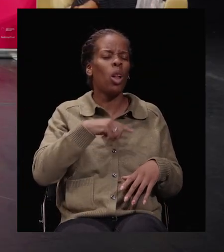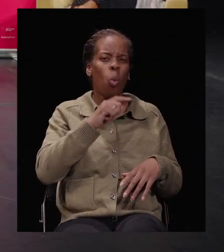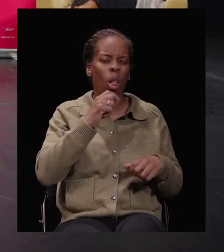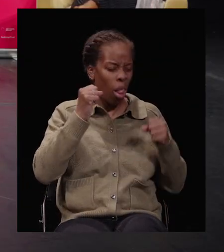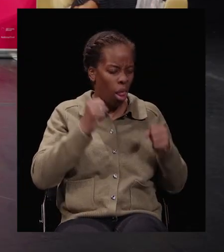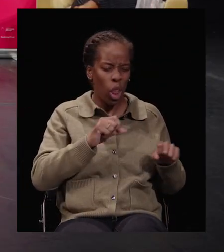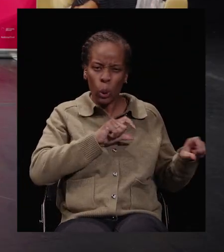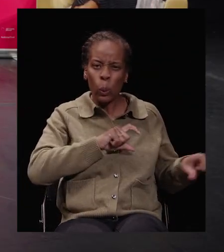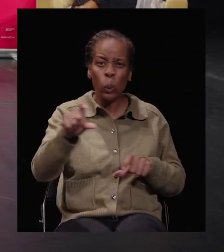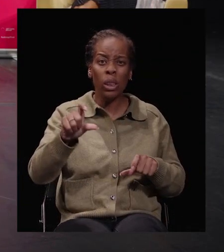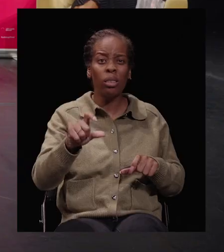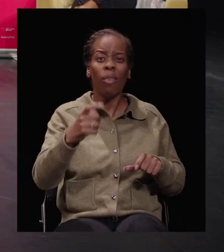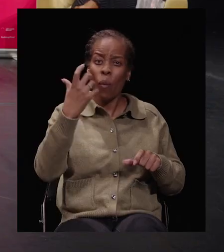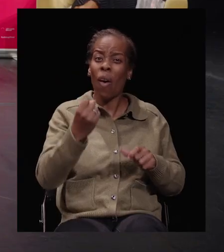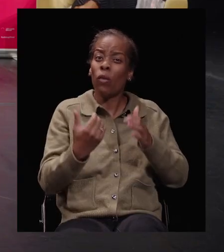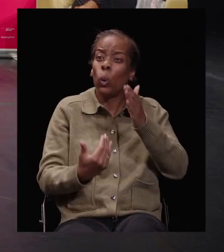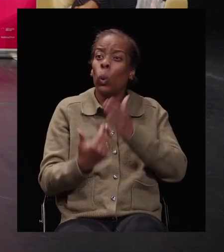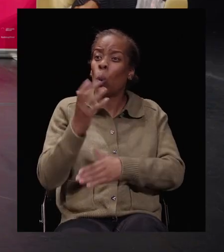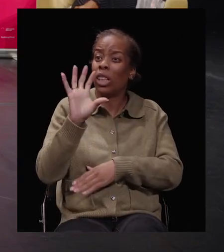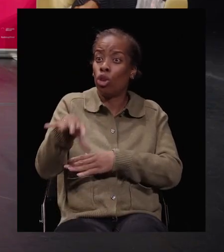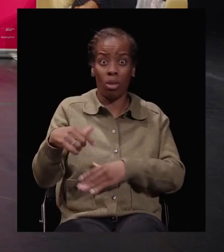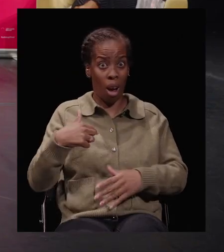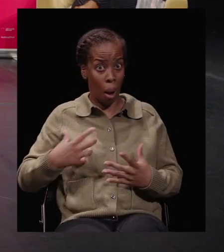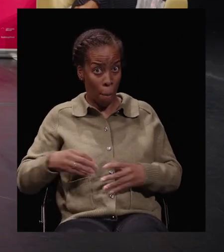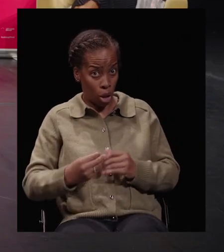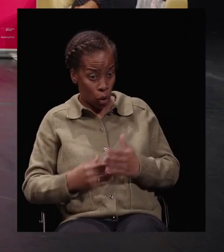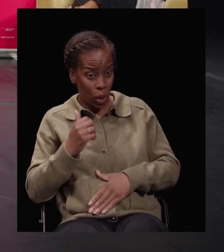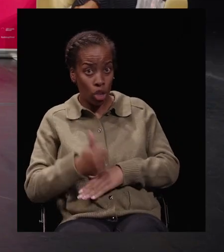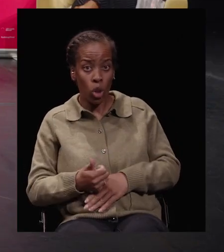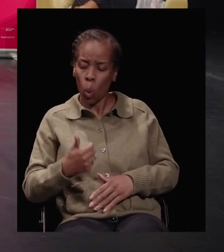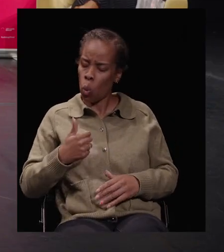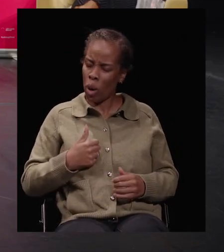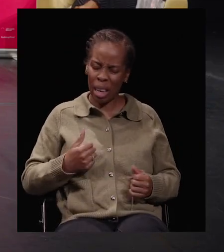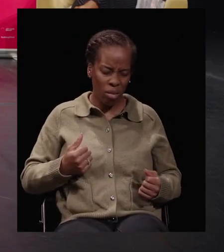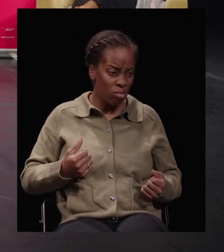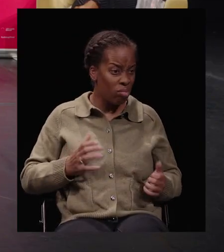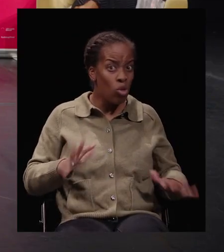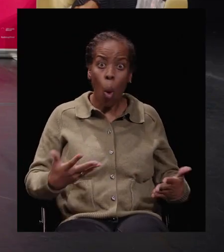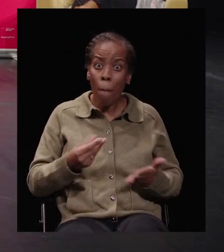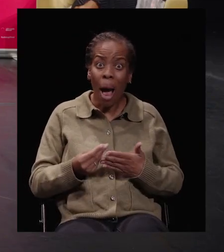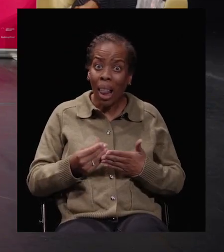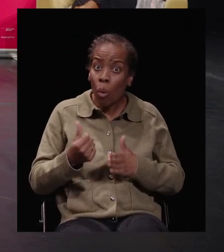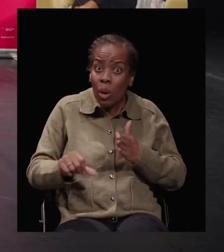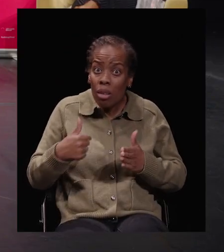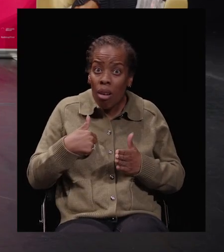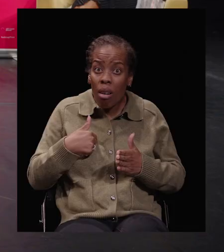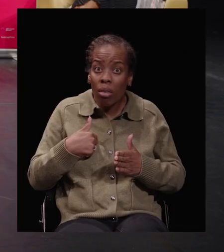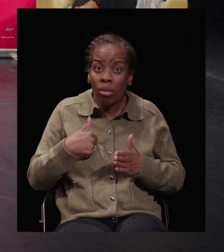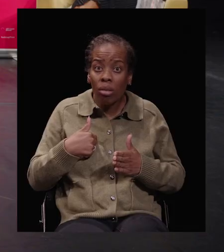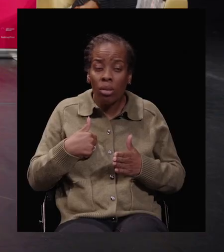And there are new institutions, I'm part of one. You know, we just got on with it. We didn't start with any money. We saw what we really felt needed to be done.